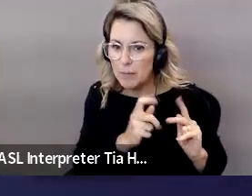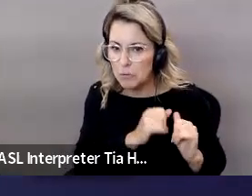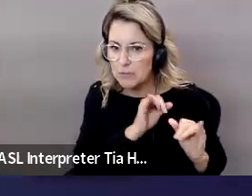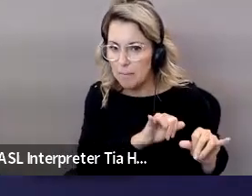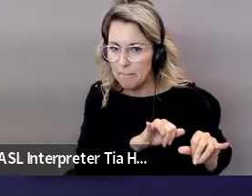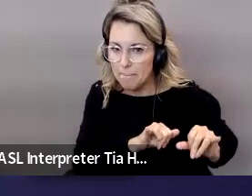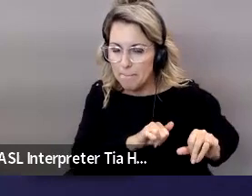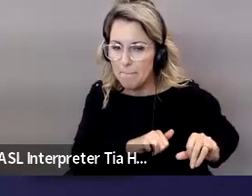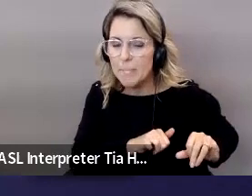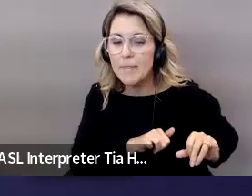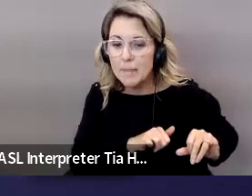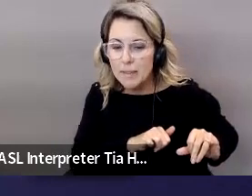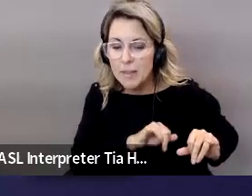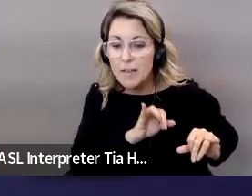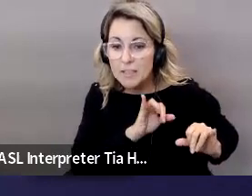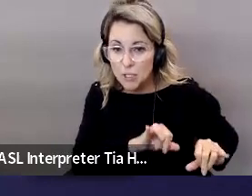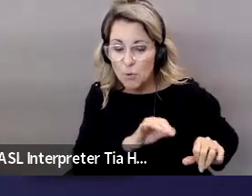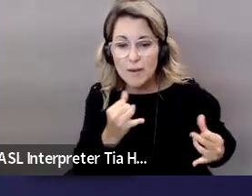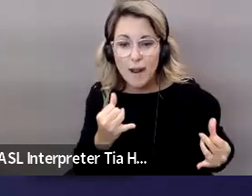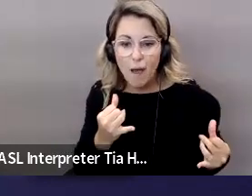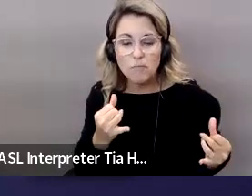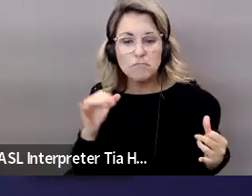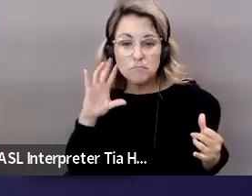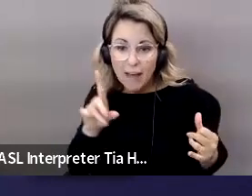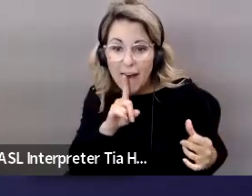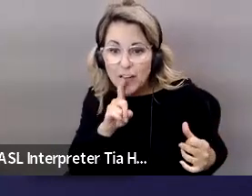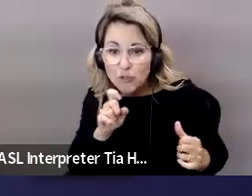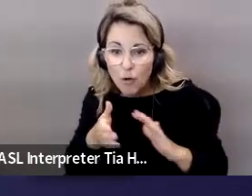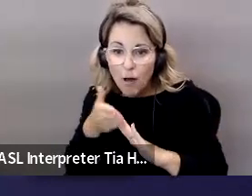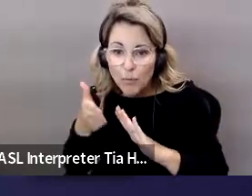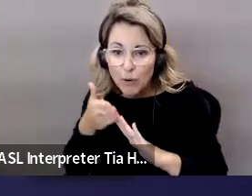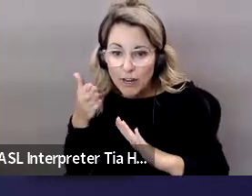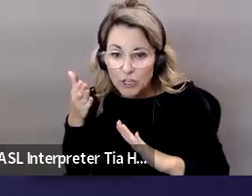is we're going to be doing. So, the conceptual framework, the actual operation of the project,